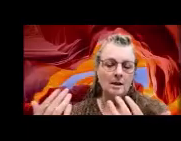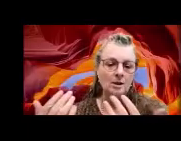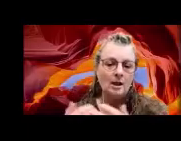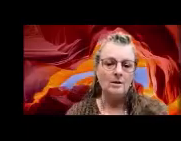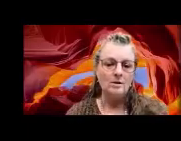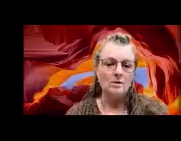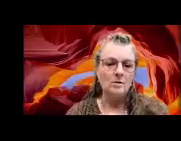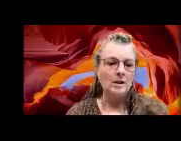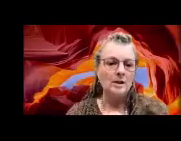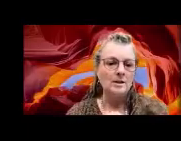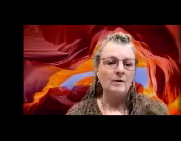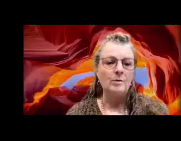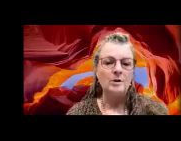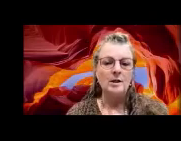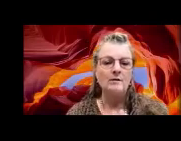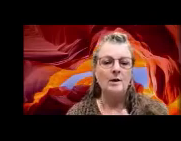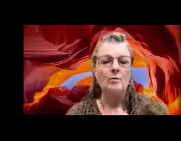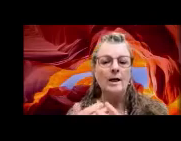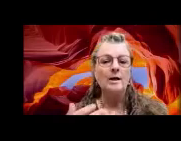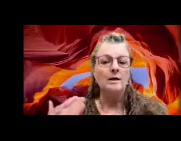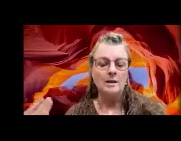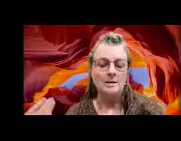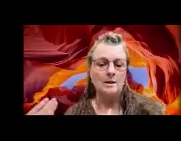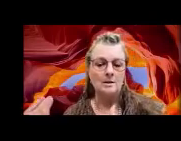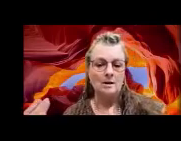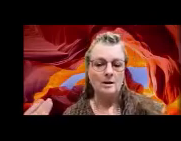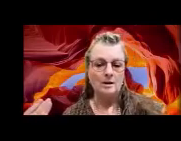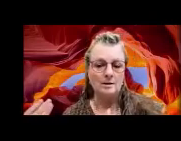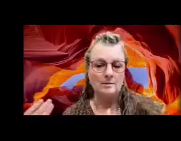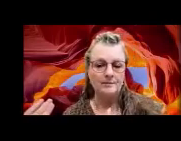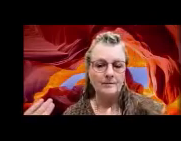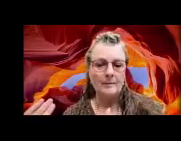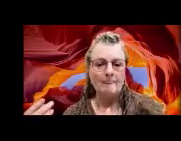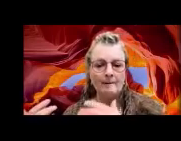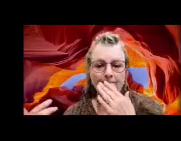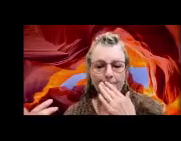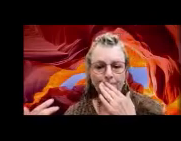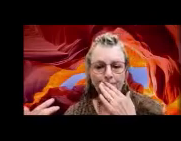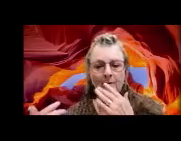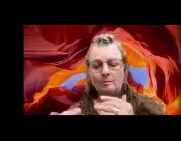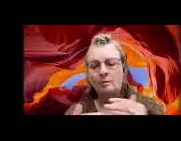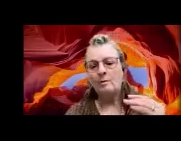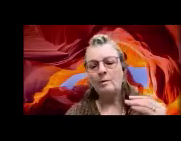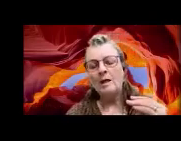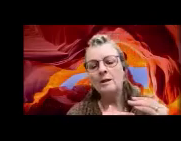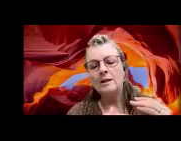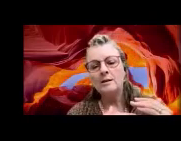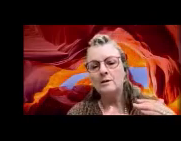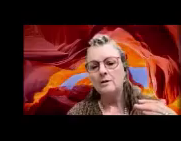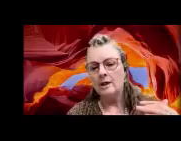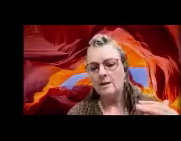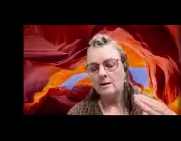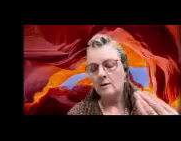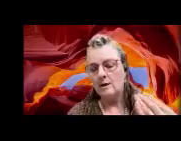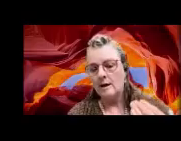educators, or at least 70% of them, recognize it as autism. But when we made a list of the traits that we're now